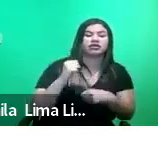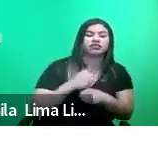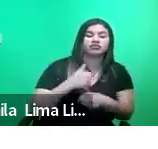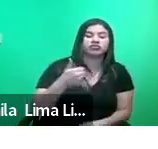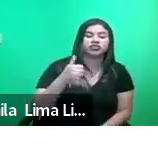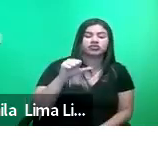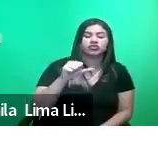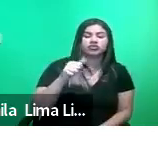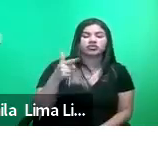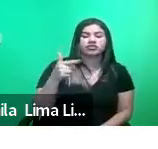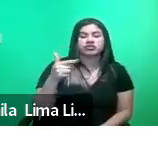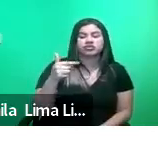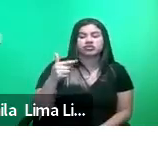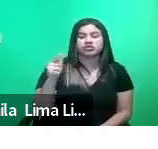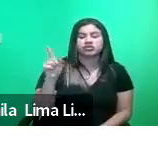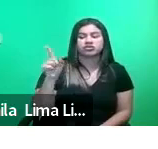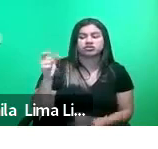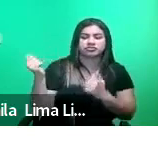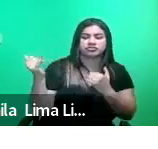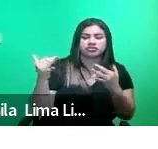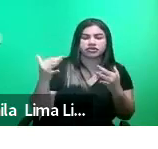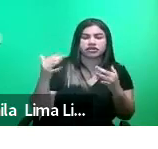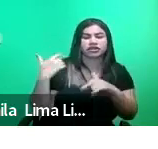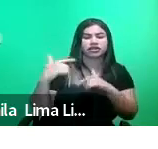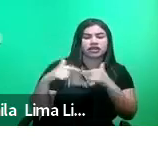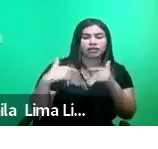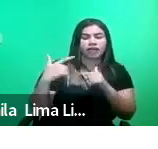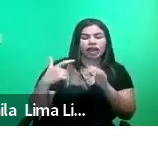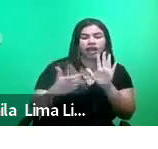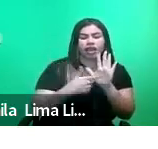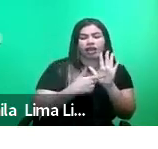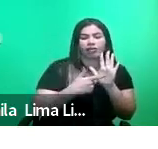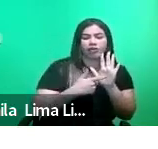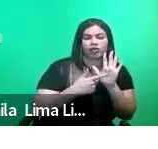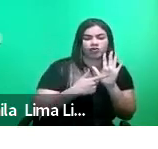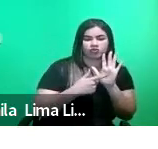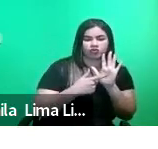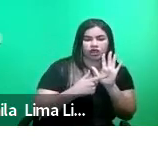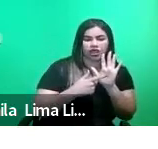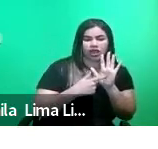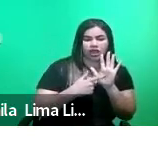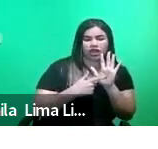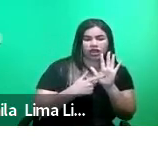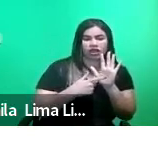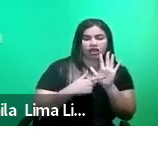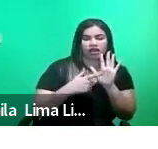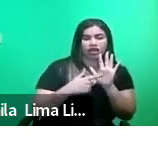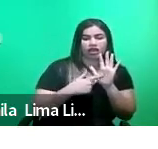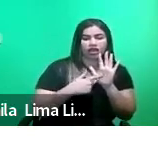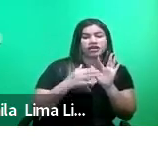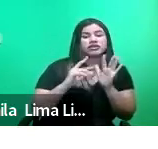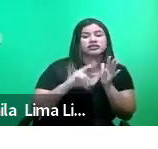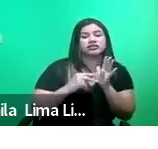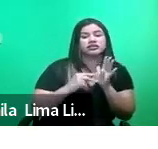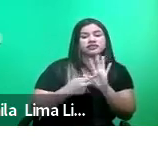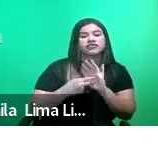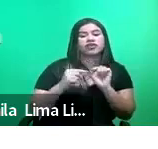have won't noted it is massive It is massive. the is massive. that pointing was not hing but in hing but an abbreviated but an abbreviated grasp movement